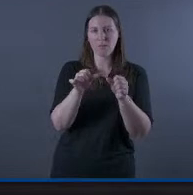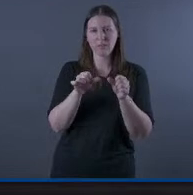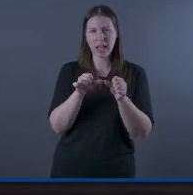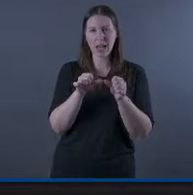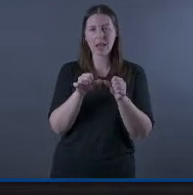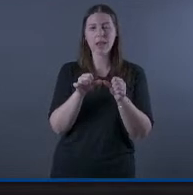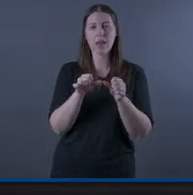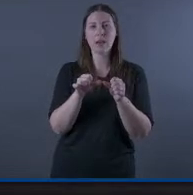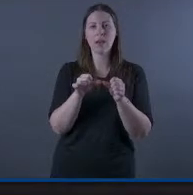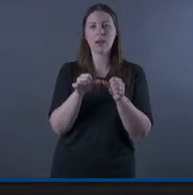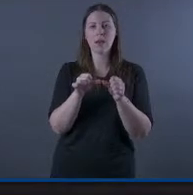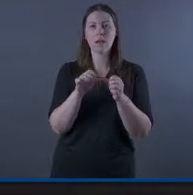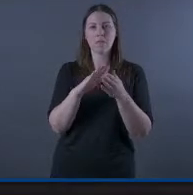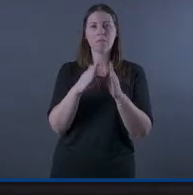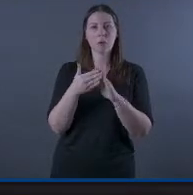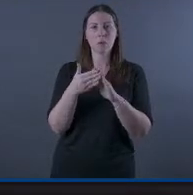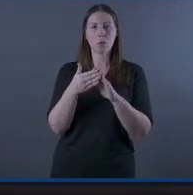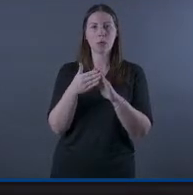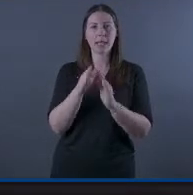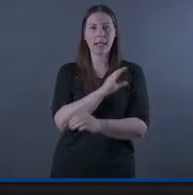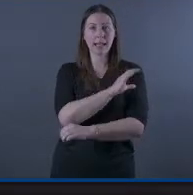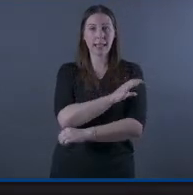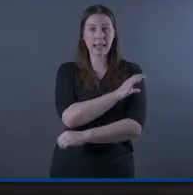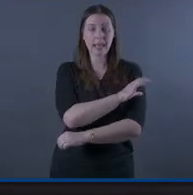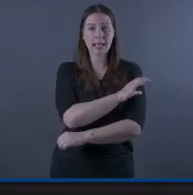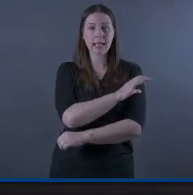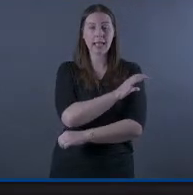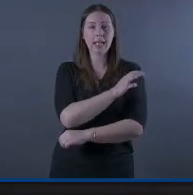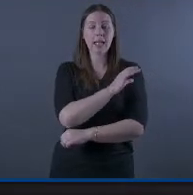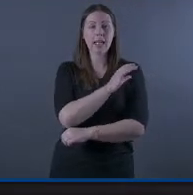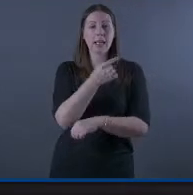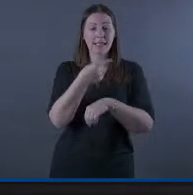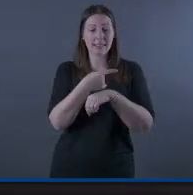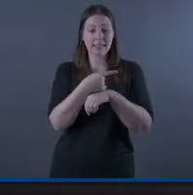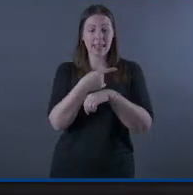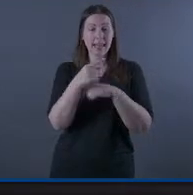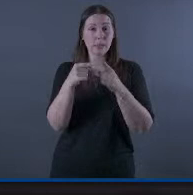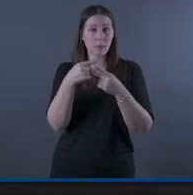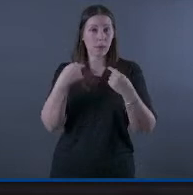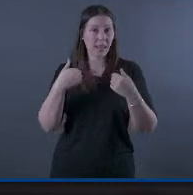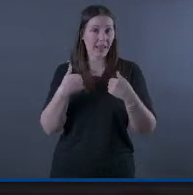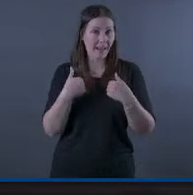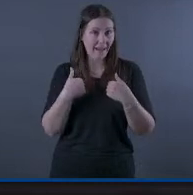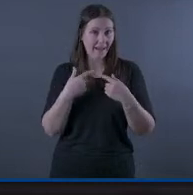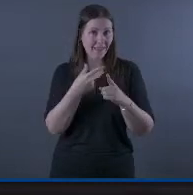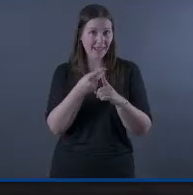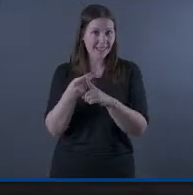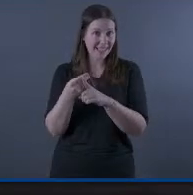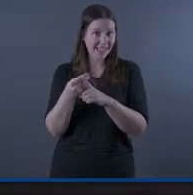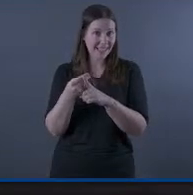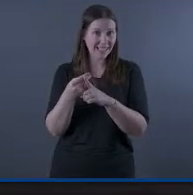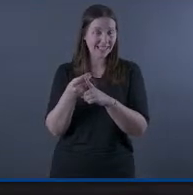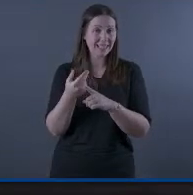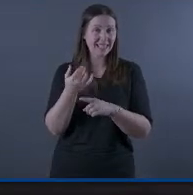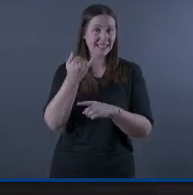on days when there is available vaccine, if you do not have internet access